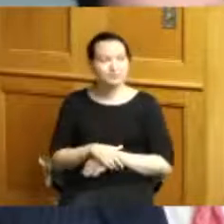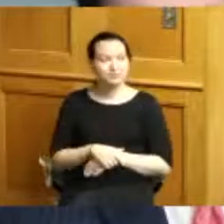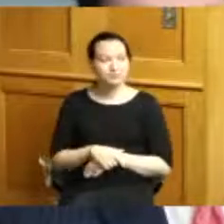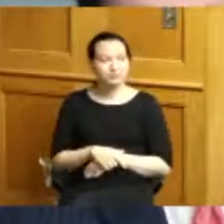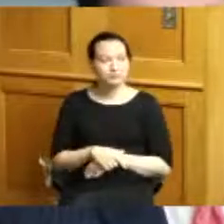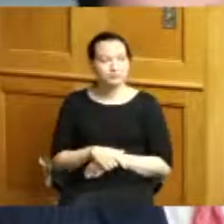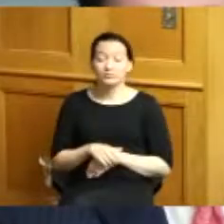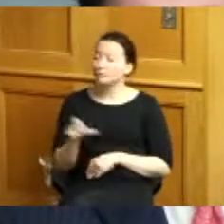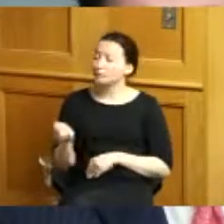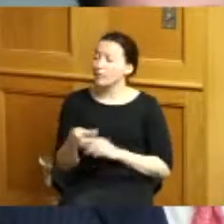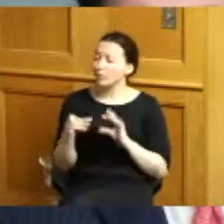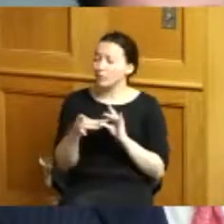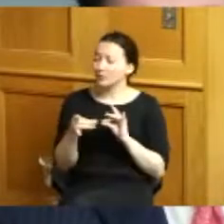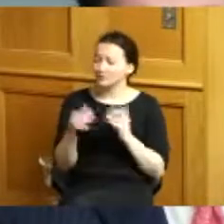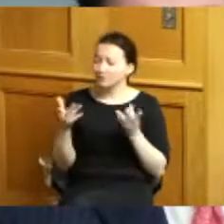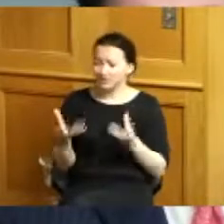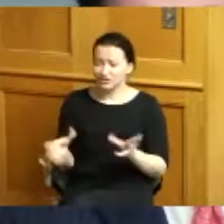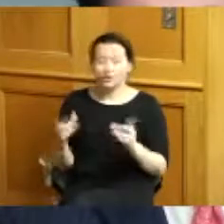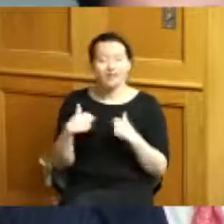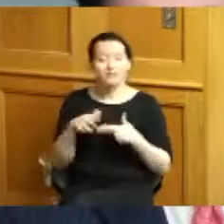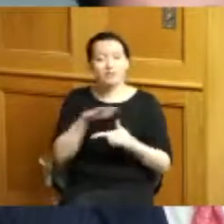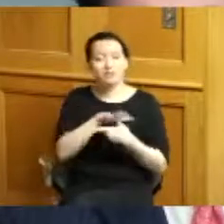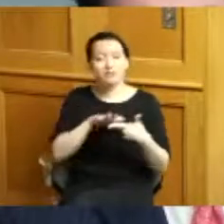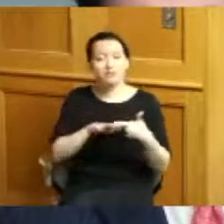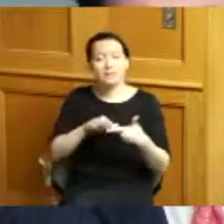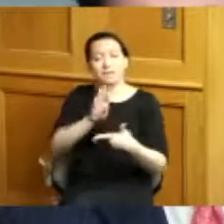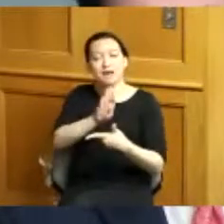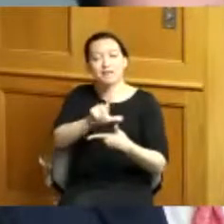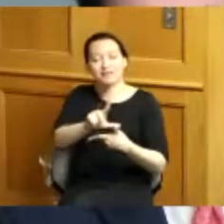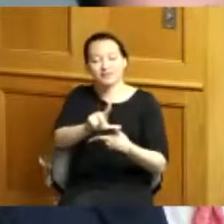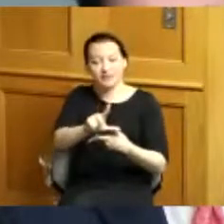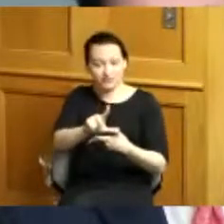so no other comments we do have three by leaves if you'd like me to walk through those